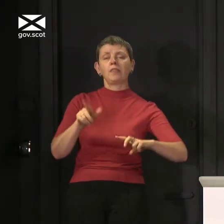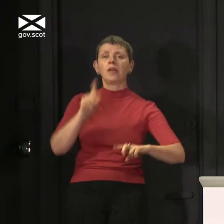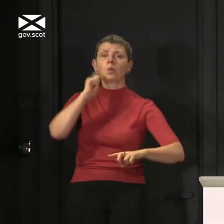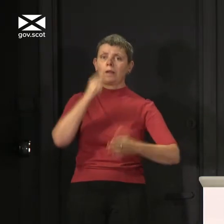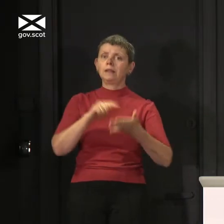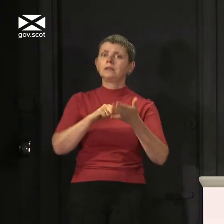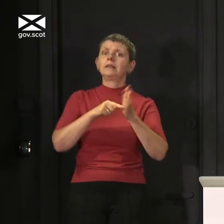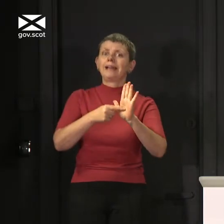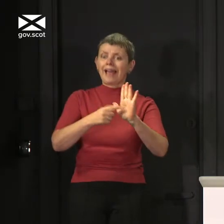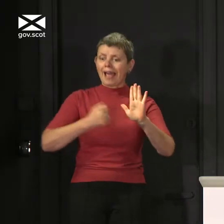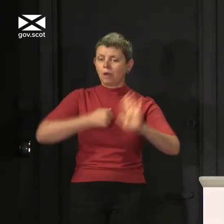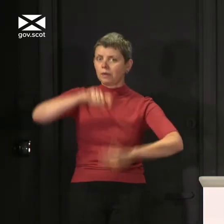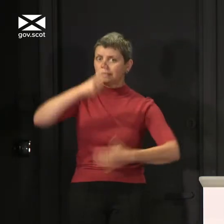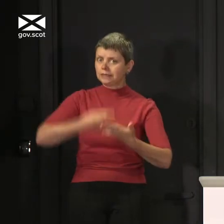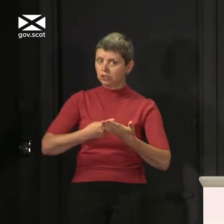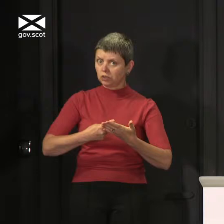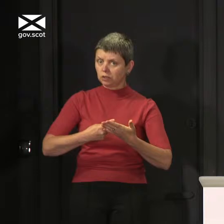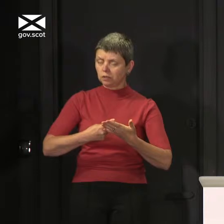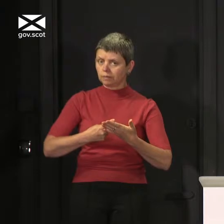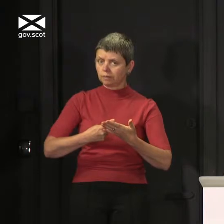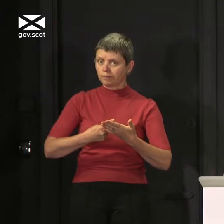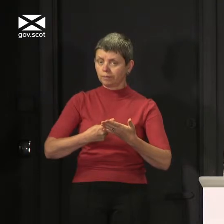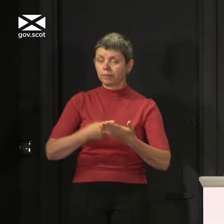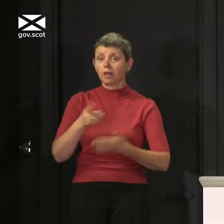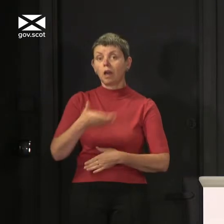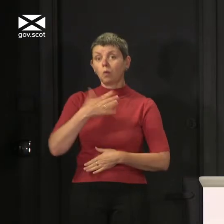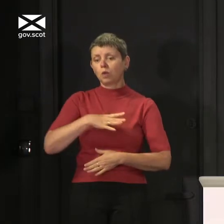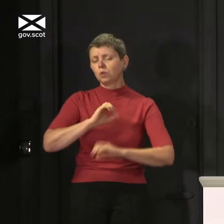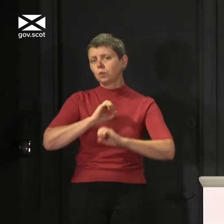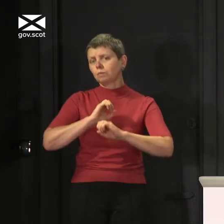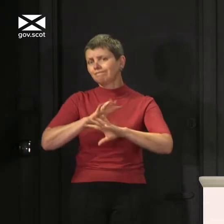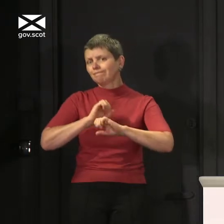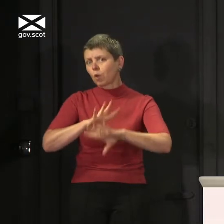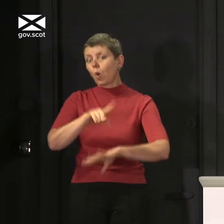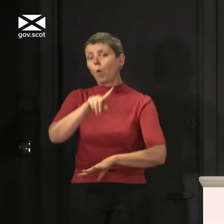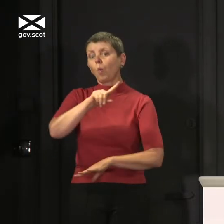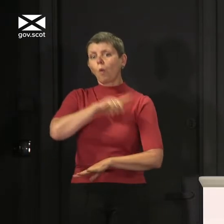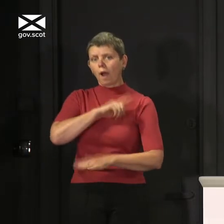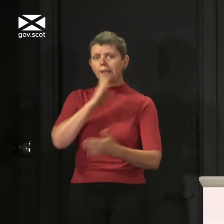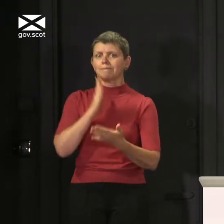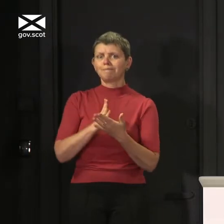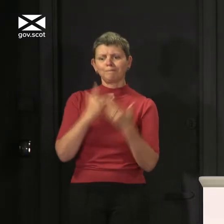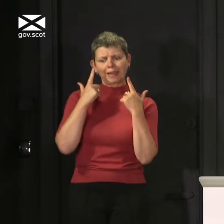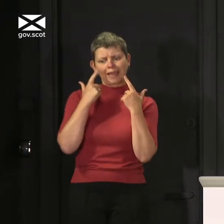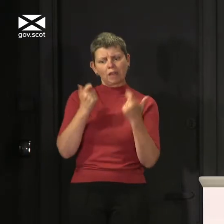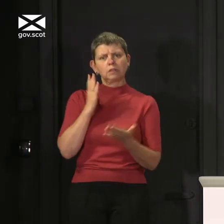I want to just briefly share with you why it's important to take care because of the